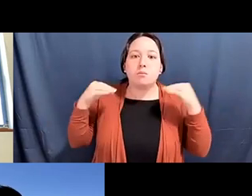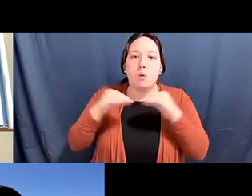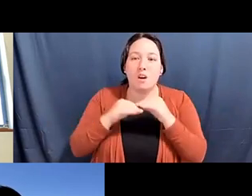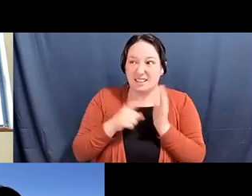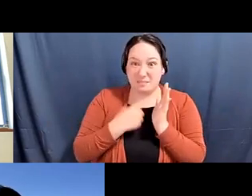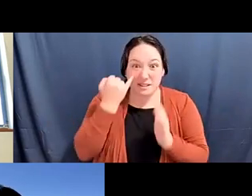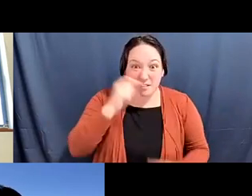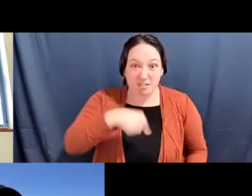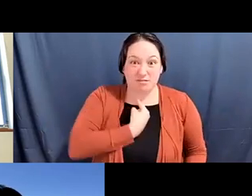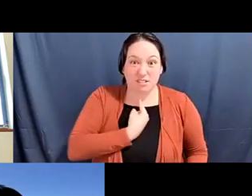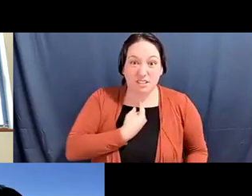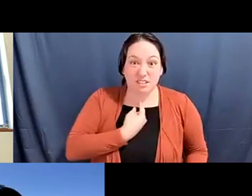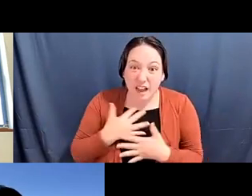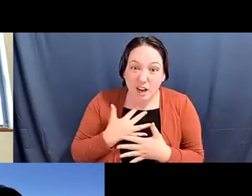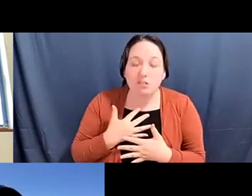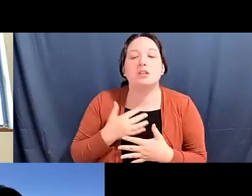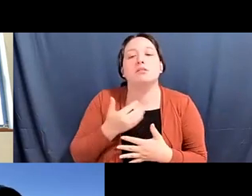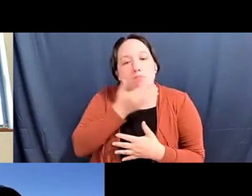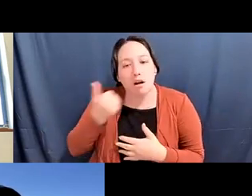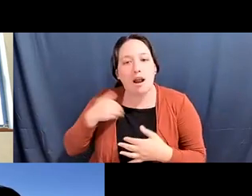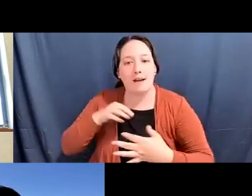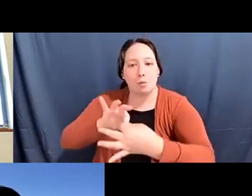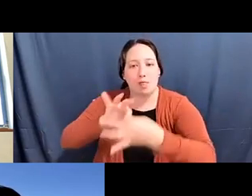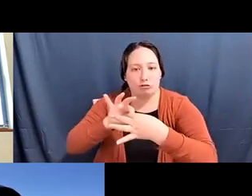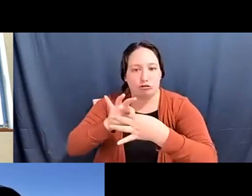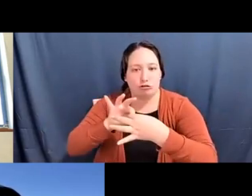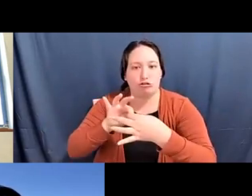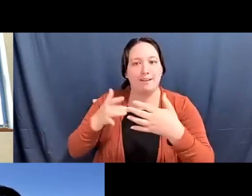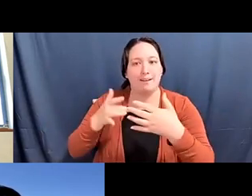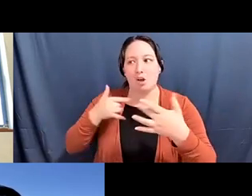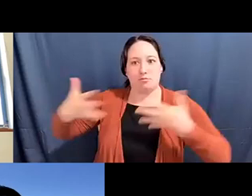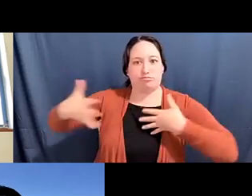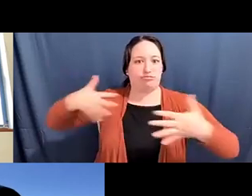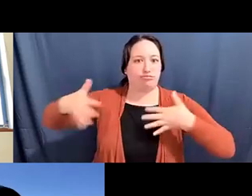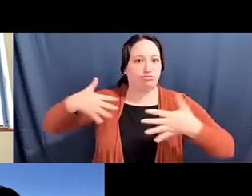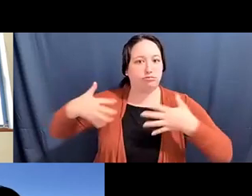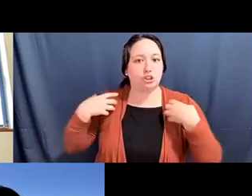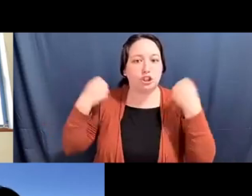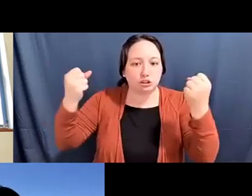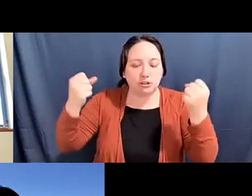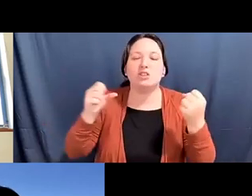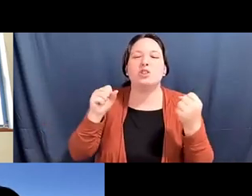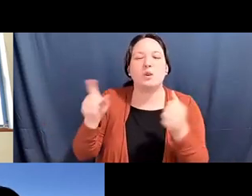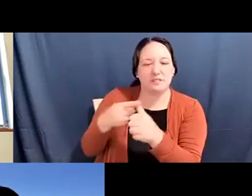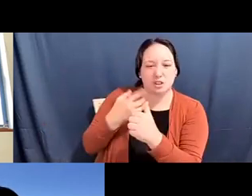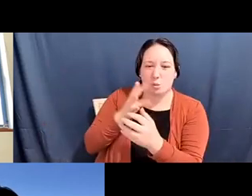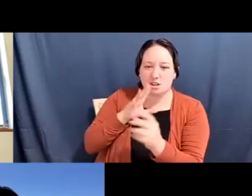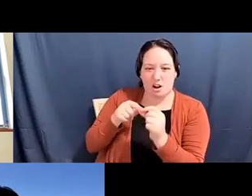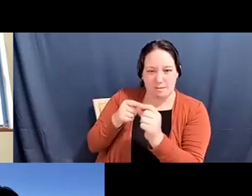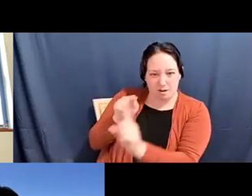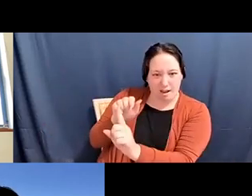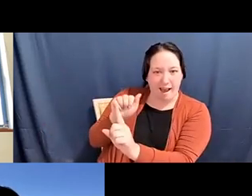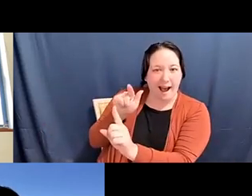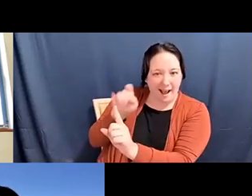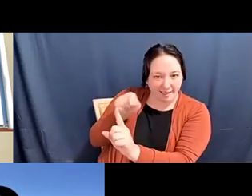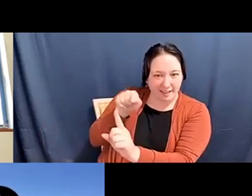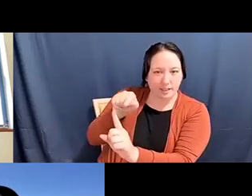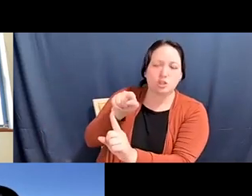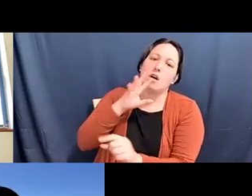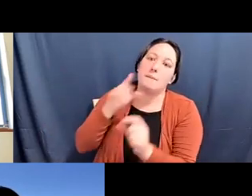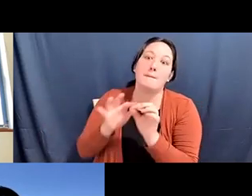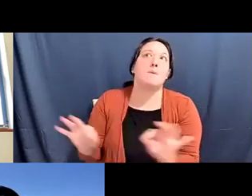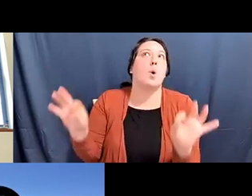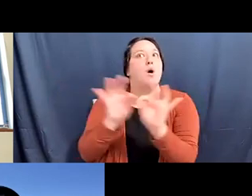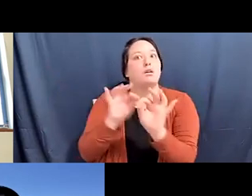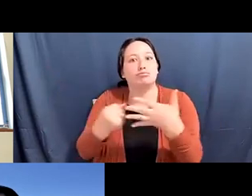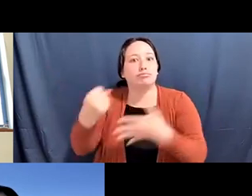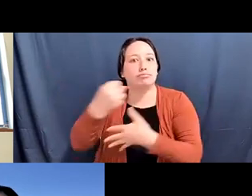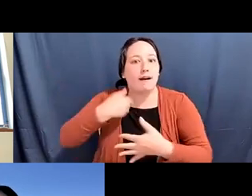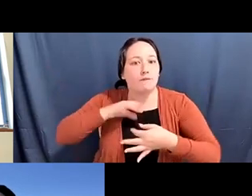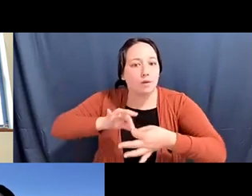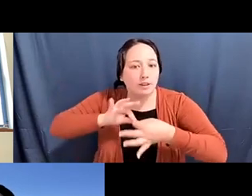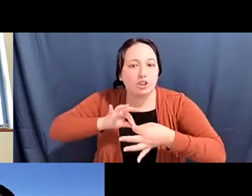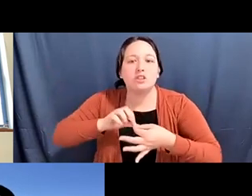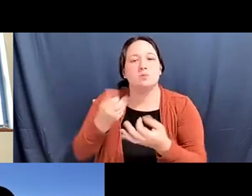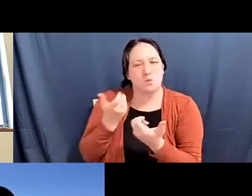Diane Fujino: And so I'm wondering, and I think I'm going to start with you Alex, because you talk about this so much in your chapter ,right, about the importance of relationships and also the... and so I want to think about the social